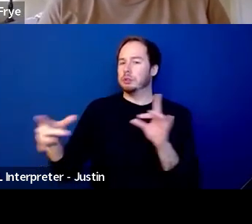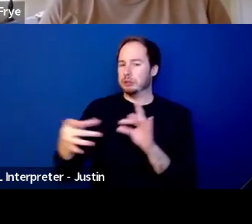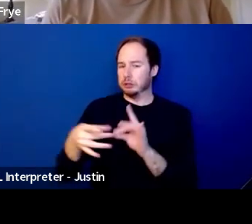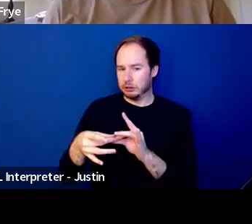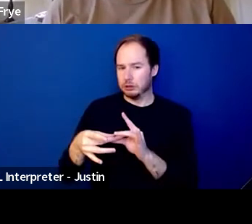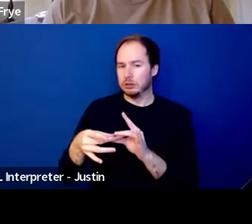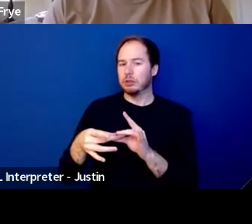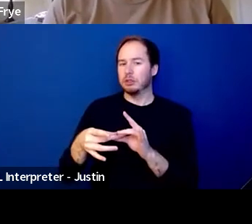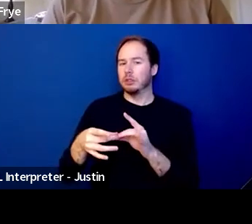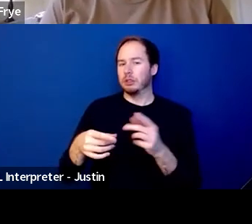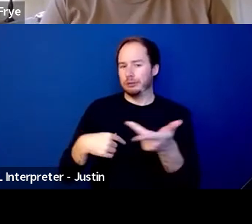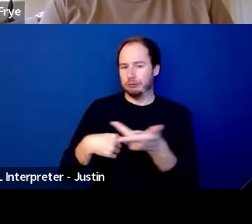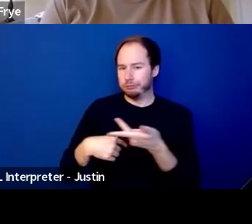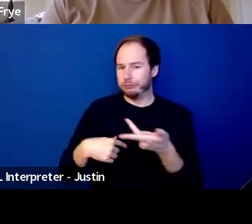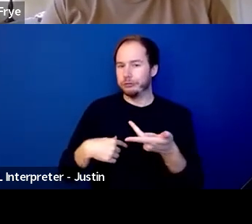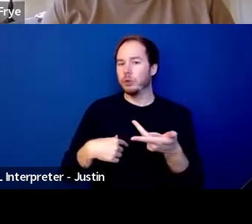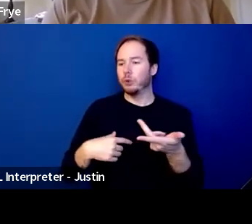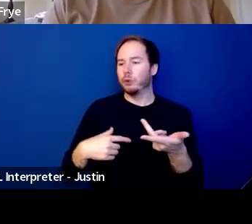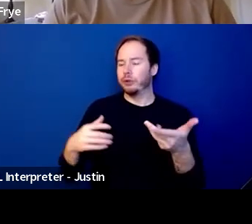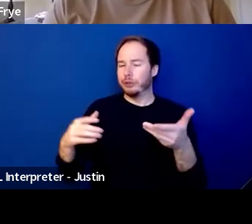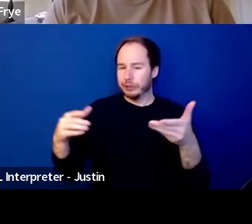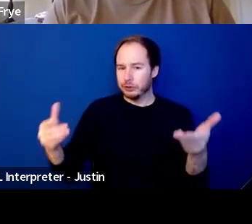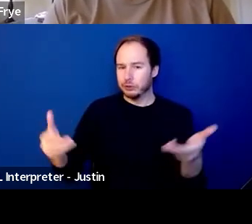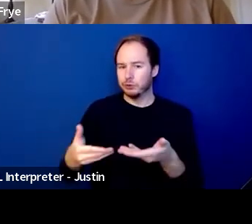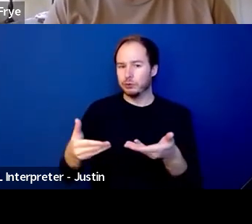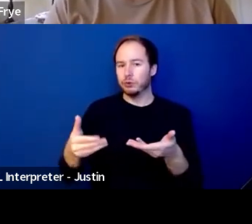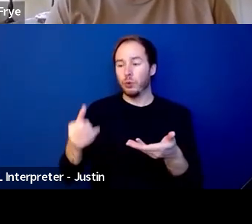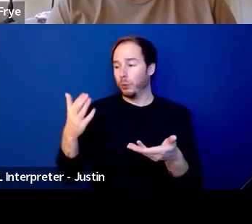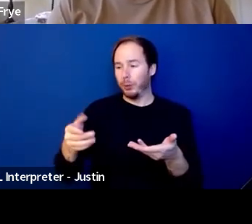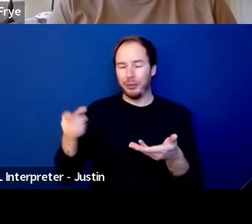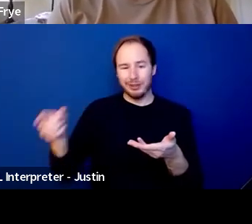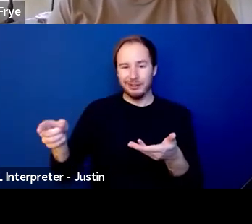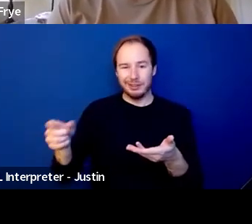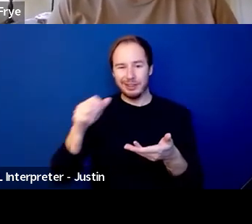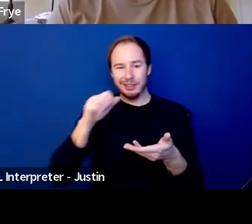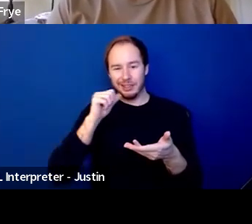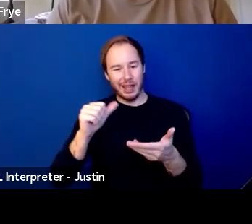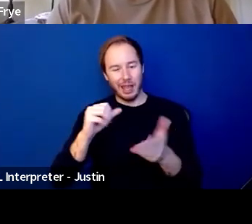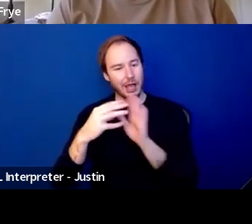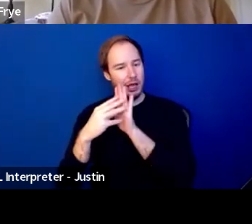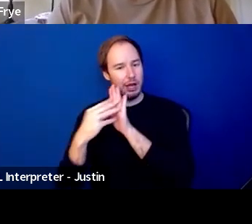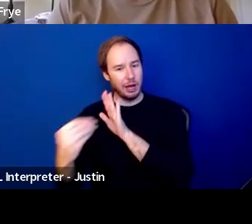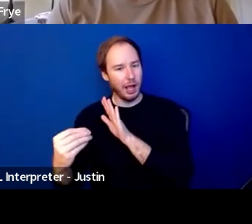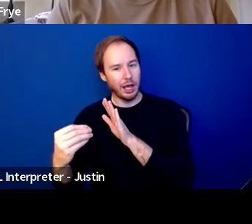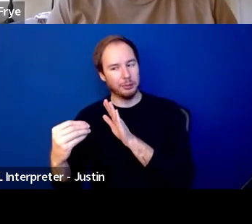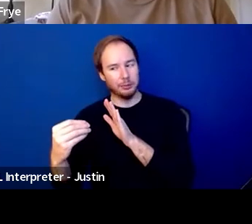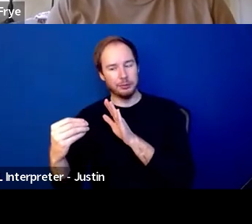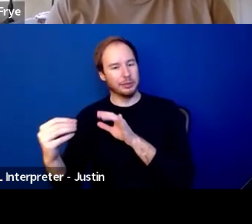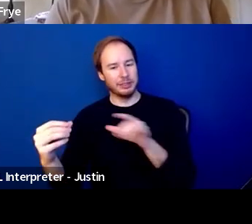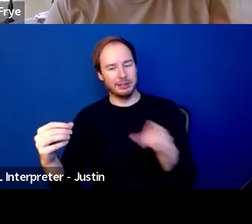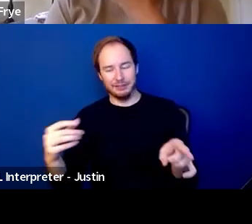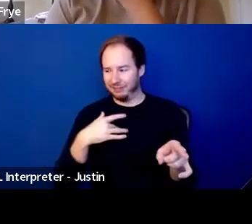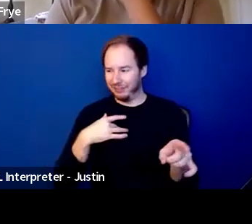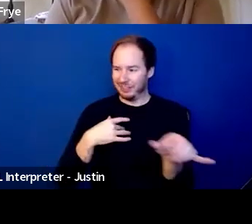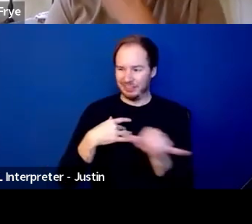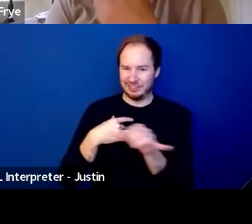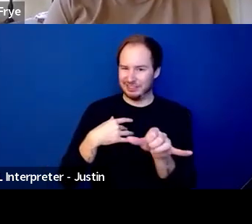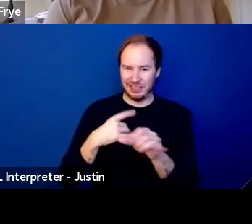either doesn't mimic the care close enough and patients feel that they're not being cared for the way they were before,